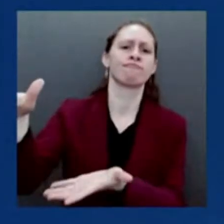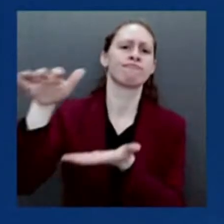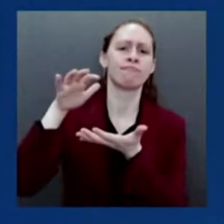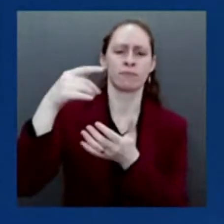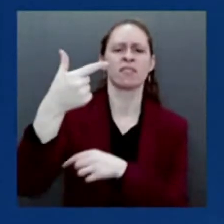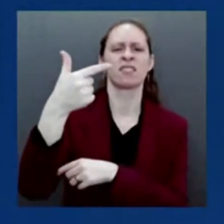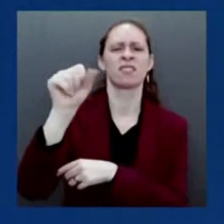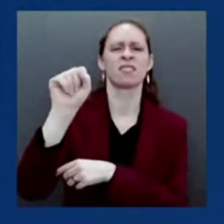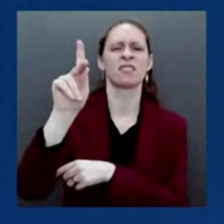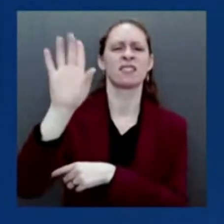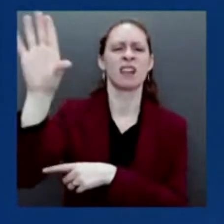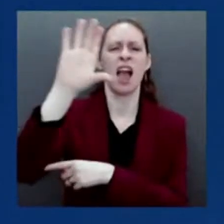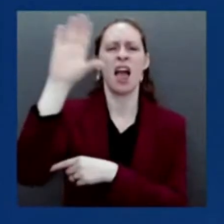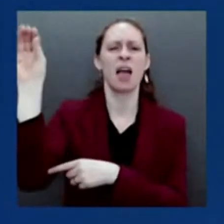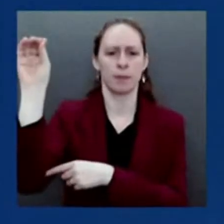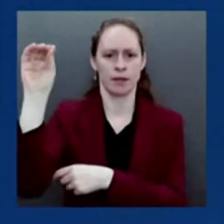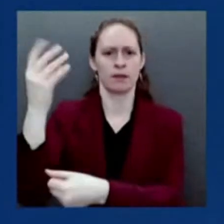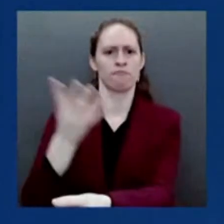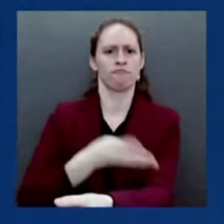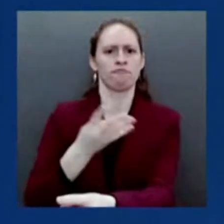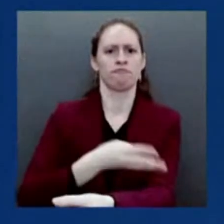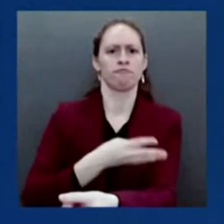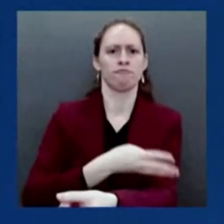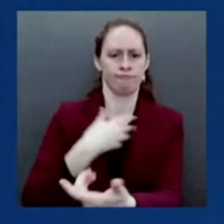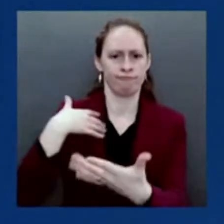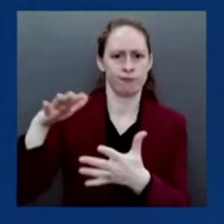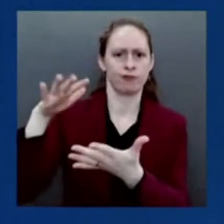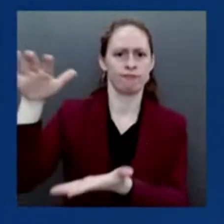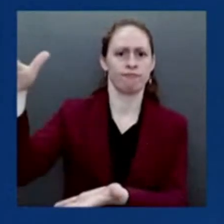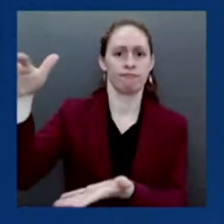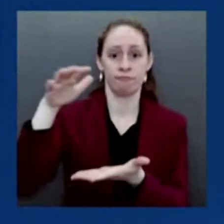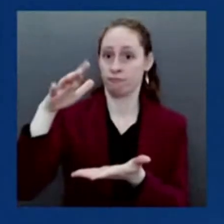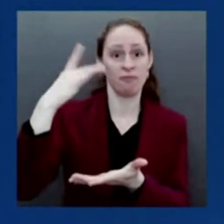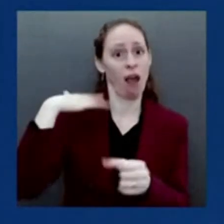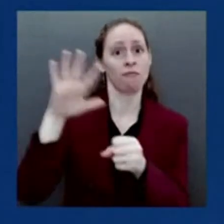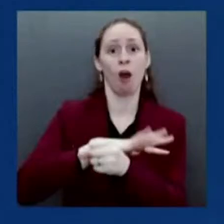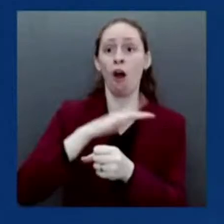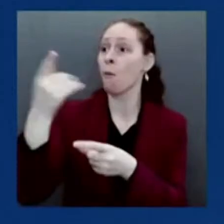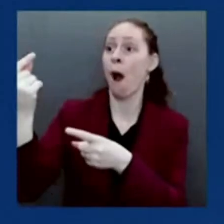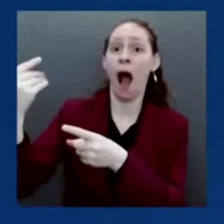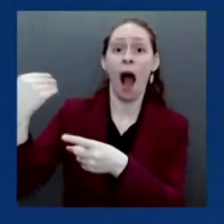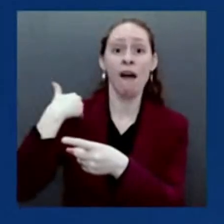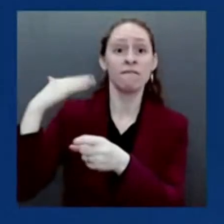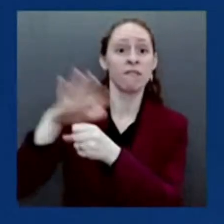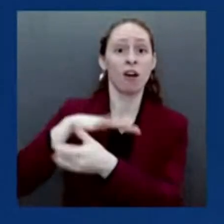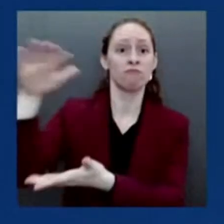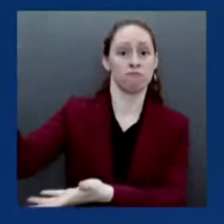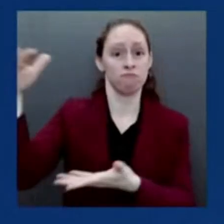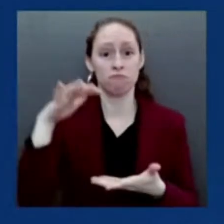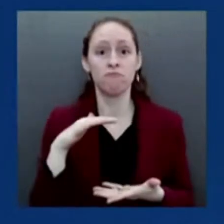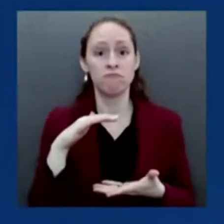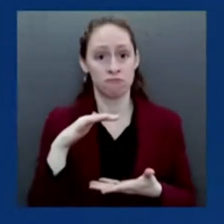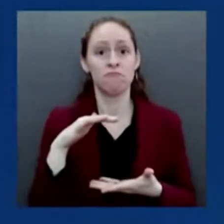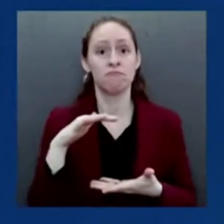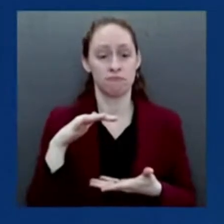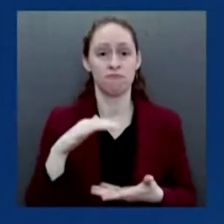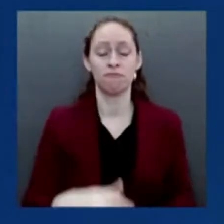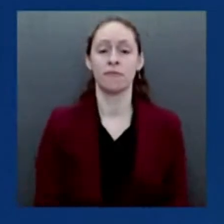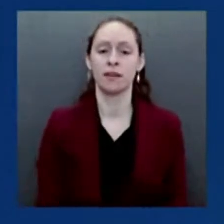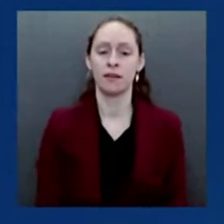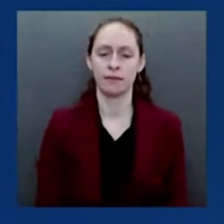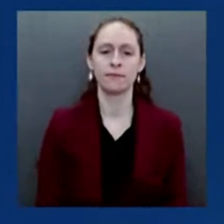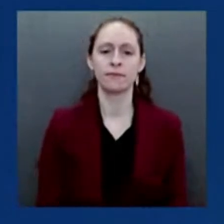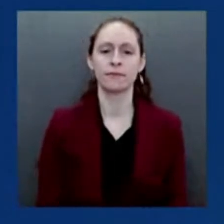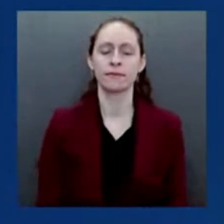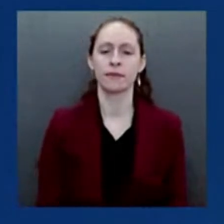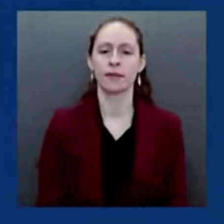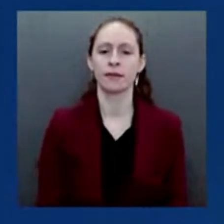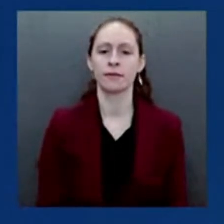SMITH KLINE'S MONOCLONAL